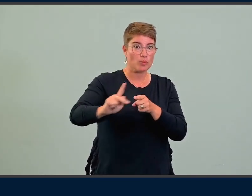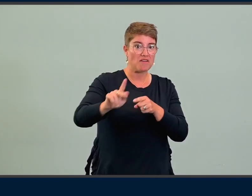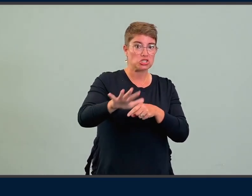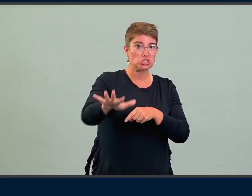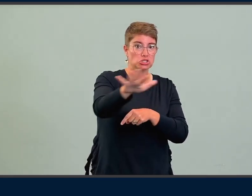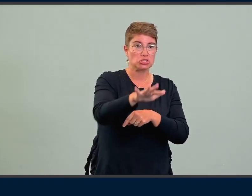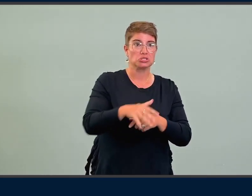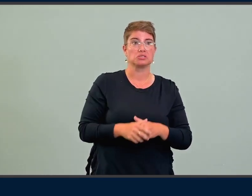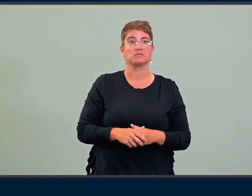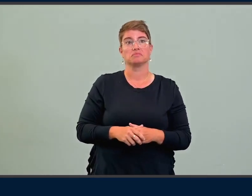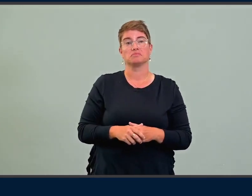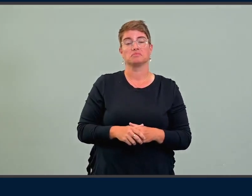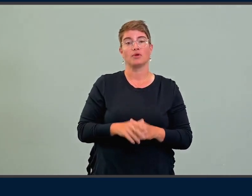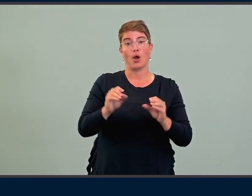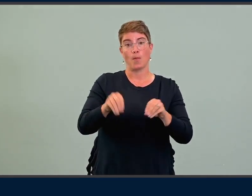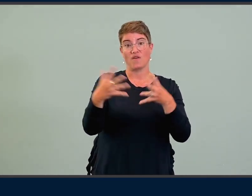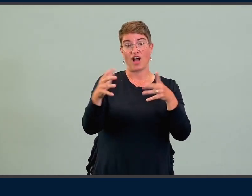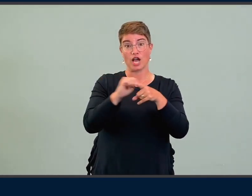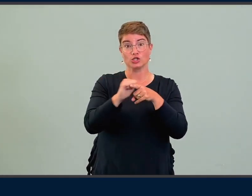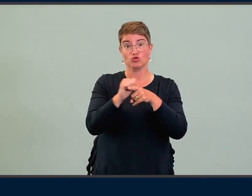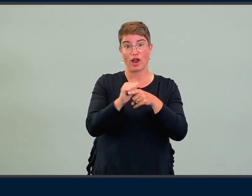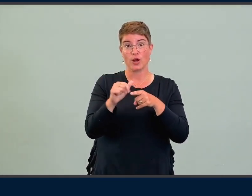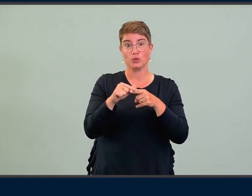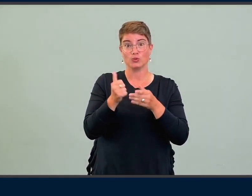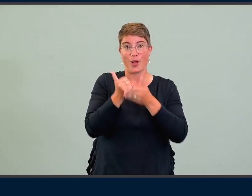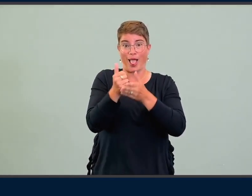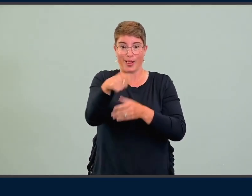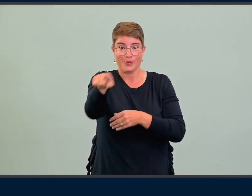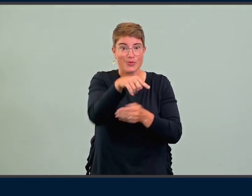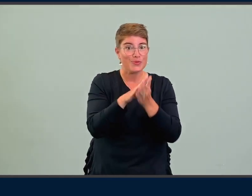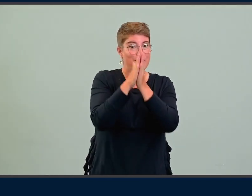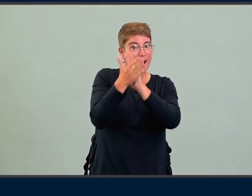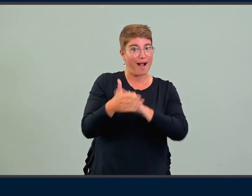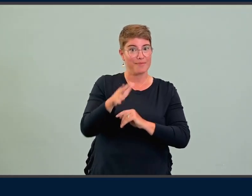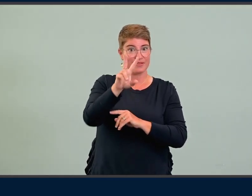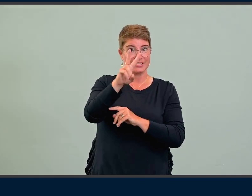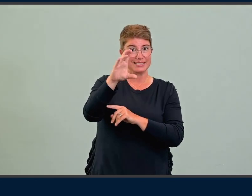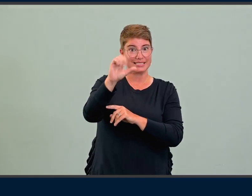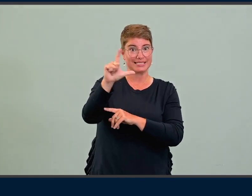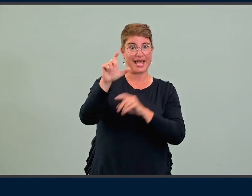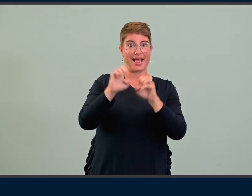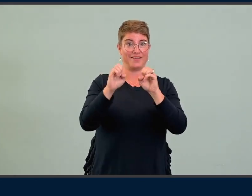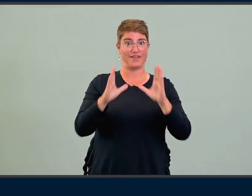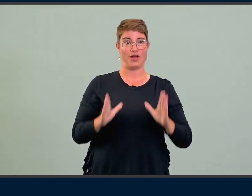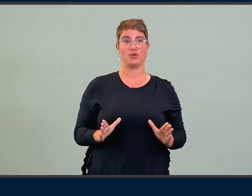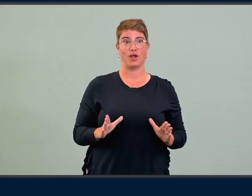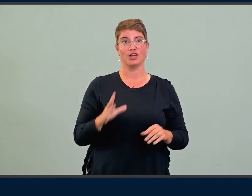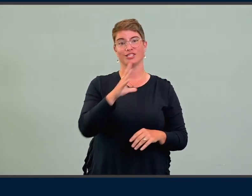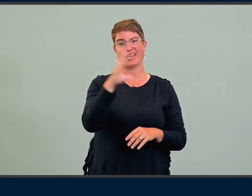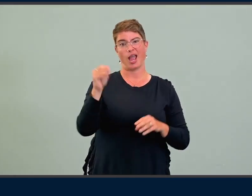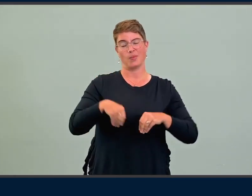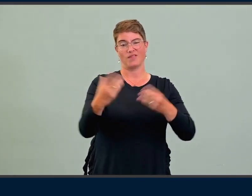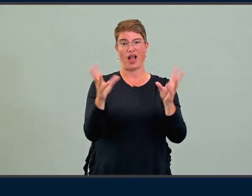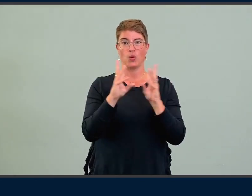workshops for other personnel, provide training so that you all can become VCSL evaluators,